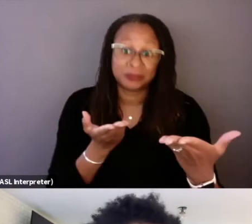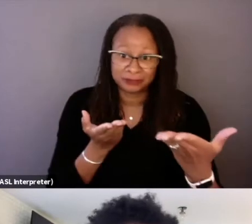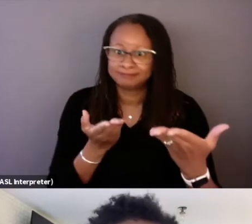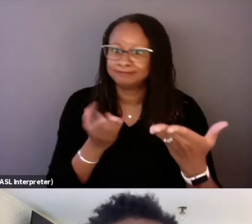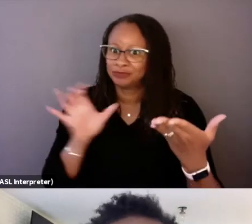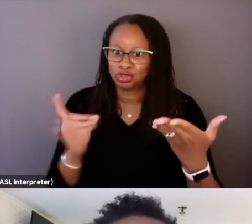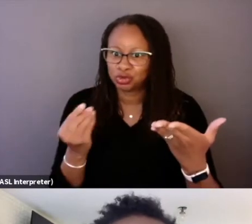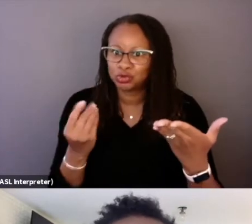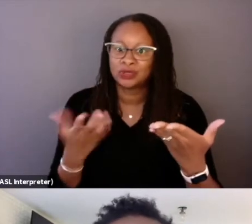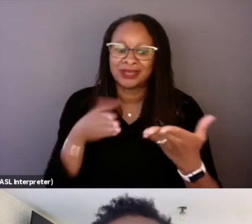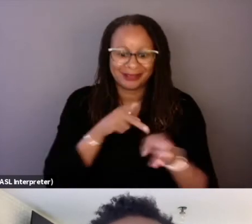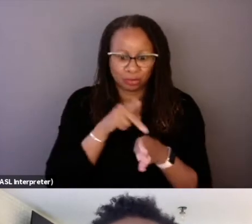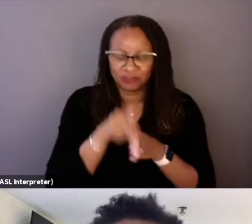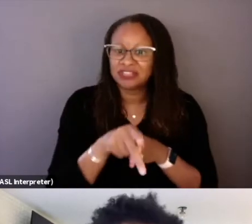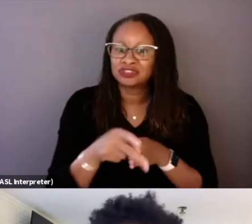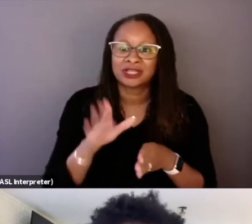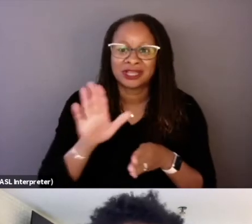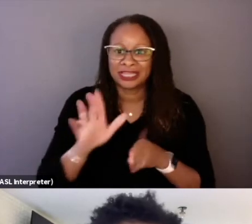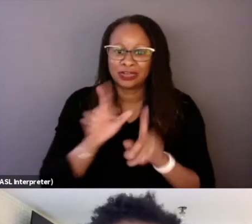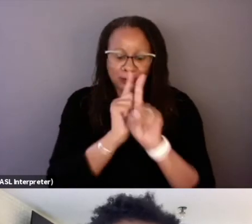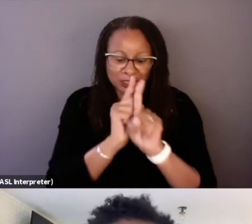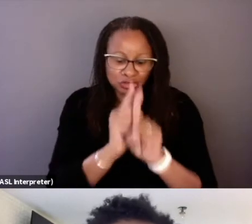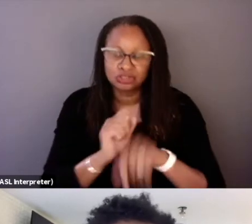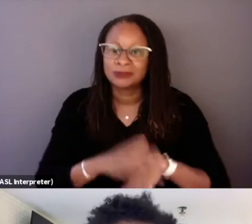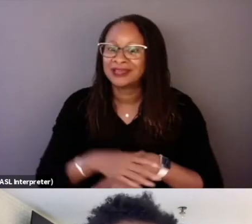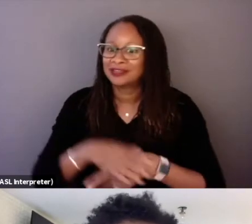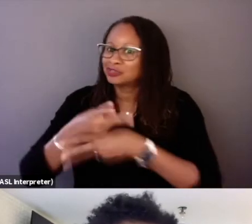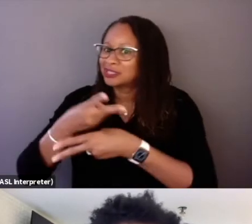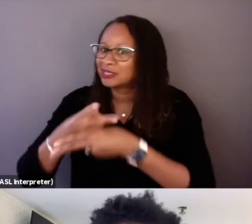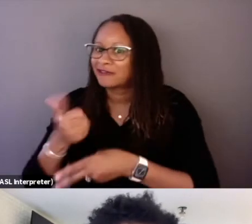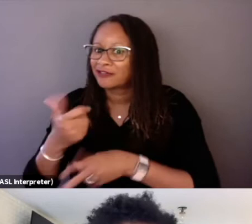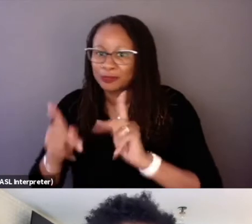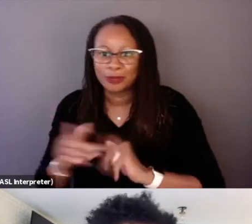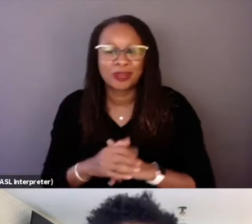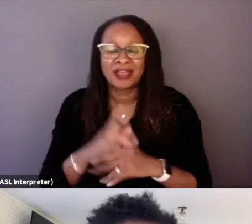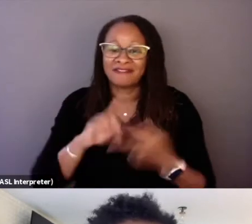in her profession, in her mentorship of, you know, of her friends and her family.